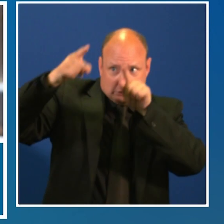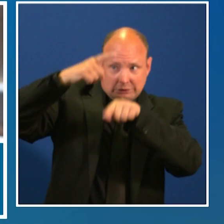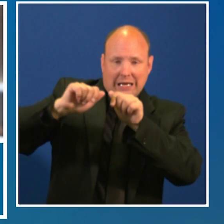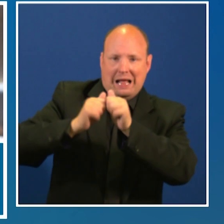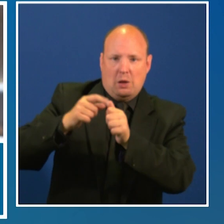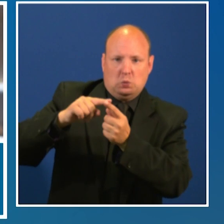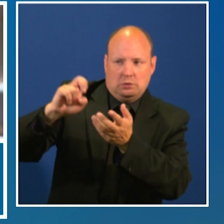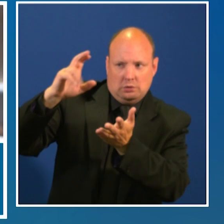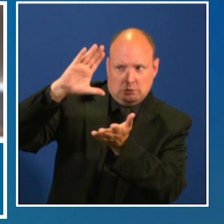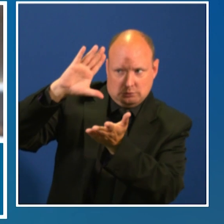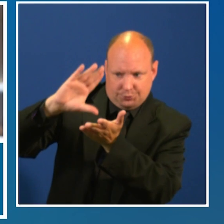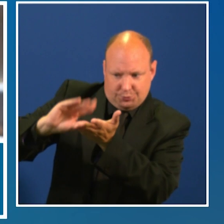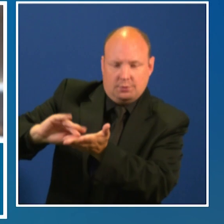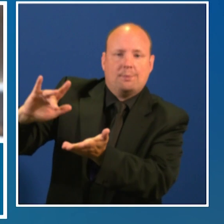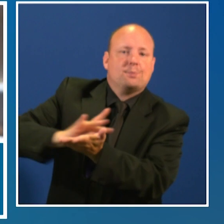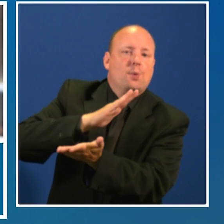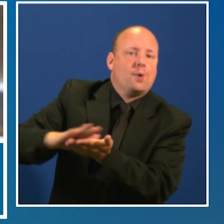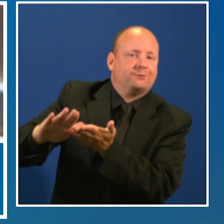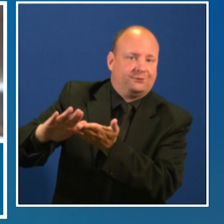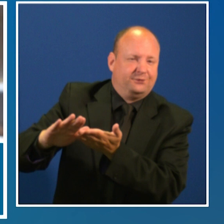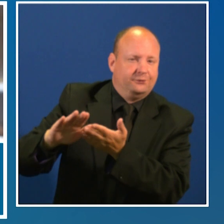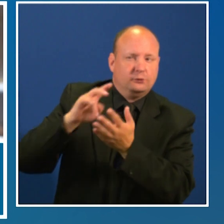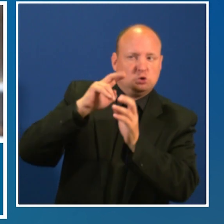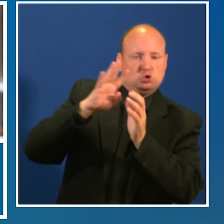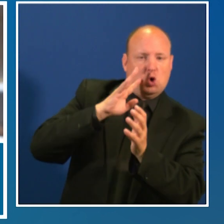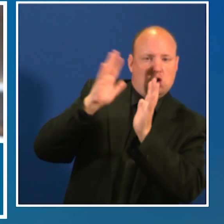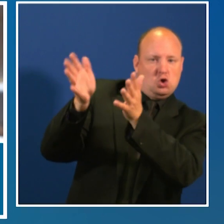utility bills, we urge you to contact the Utility Customer